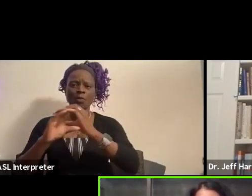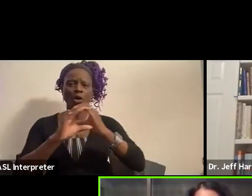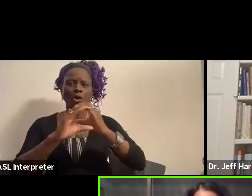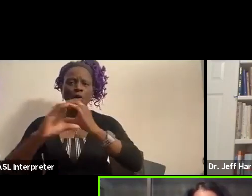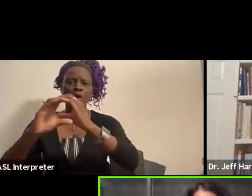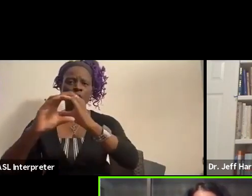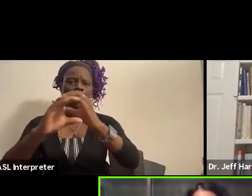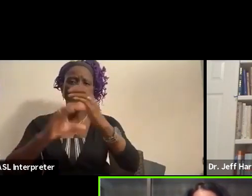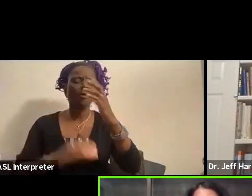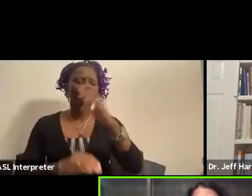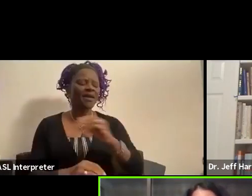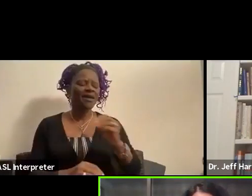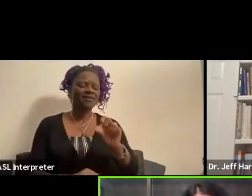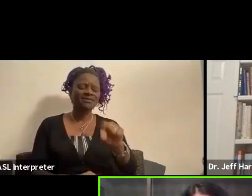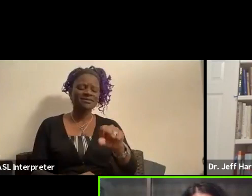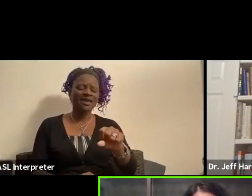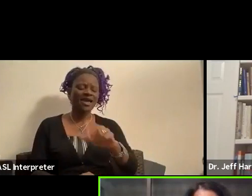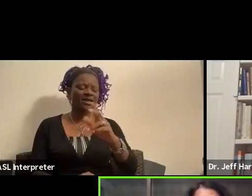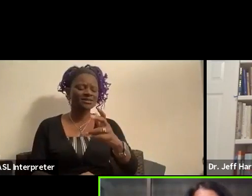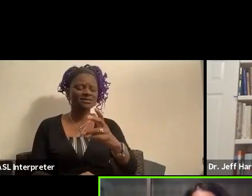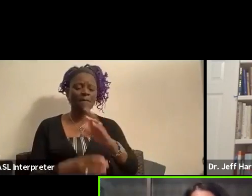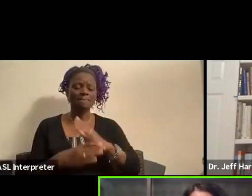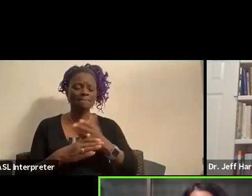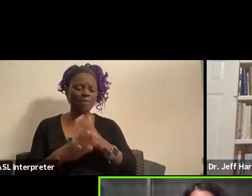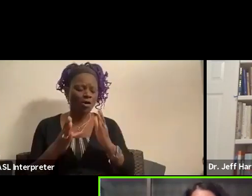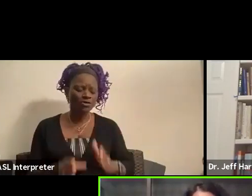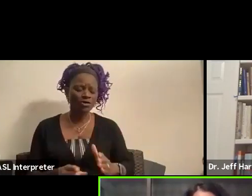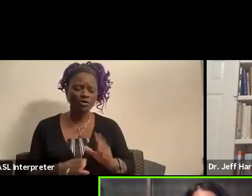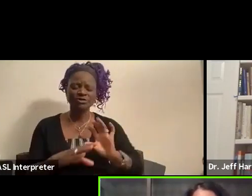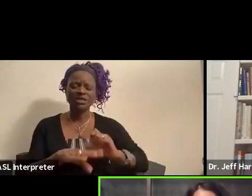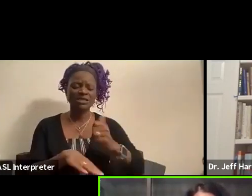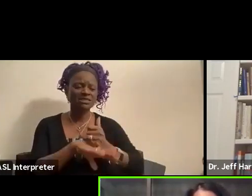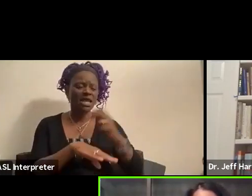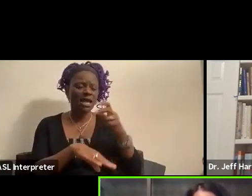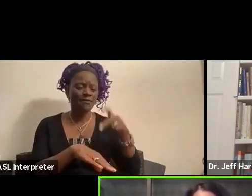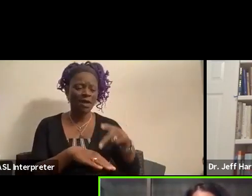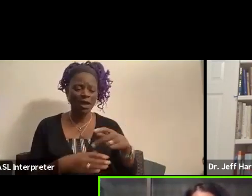stepping up to the plate to help us with contact tracing, testing, etc.